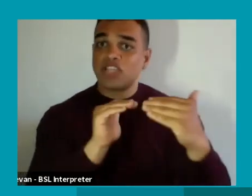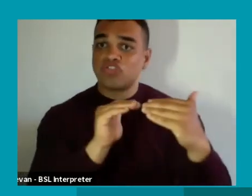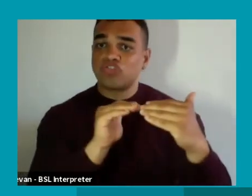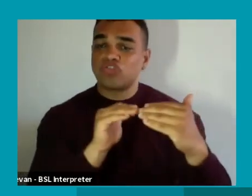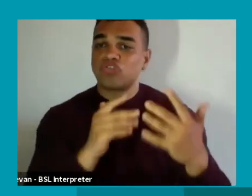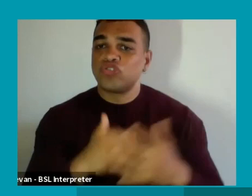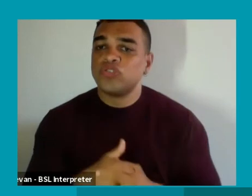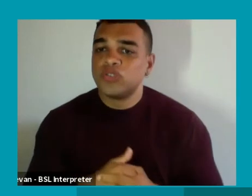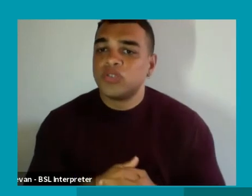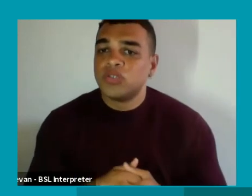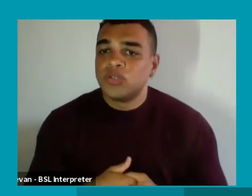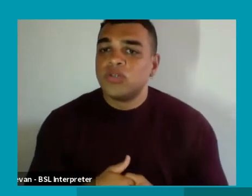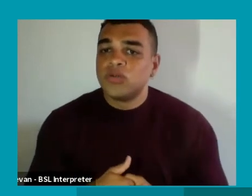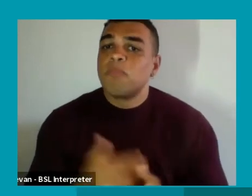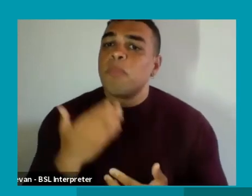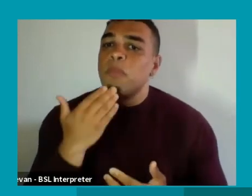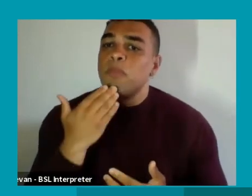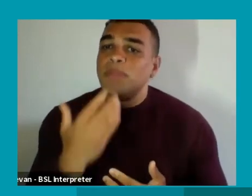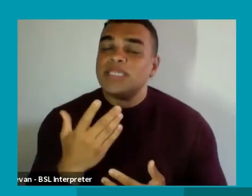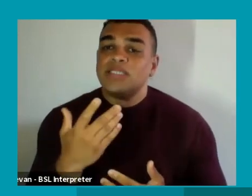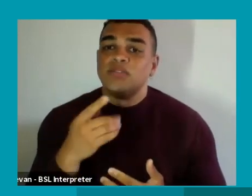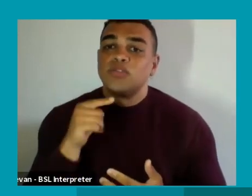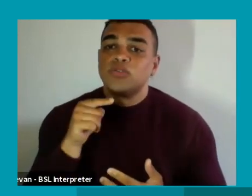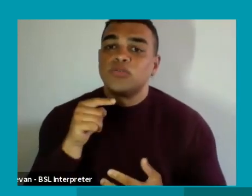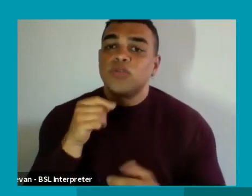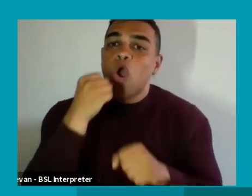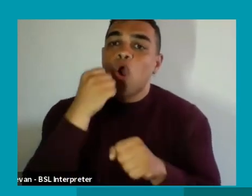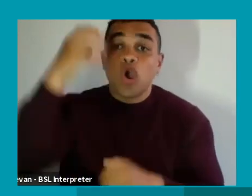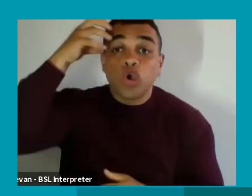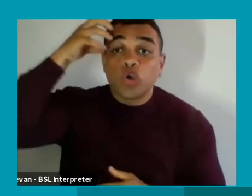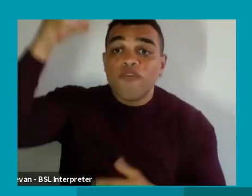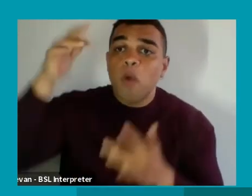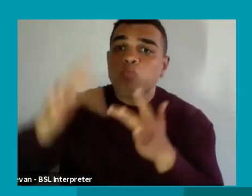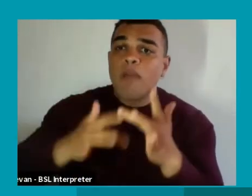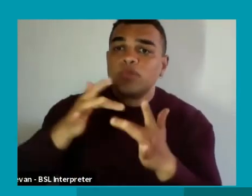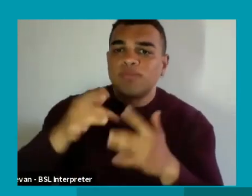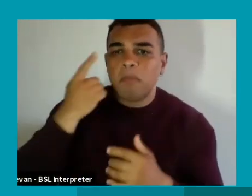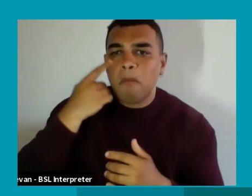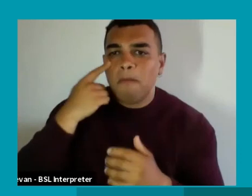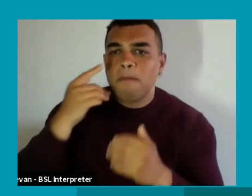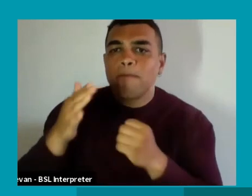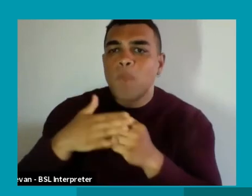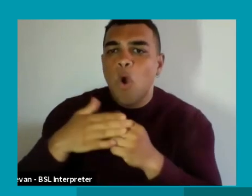But yeah, do you have a look at that .gov website? Because that spreadsheet is there and there's something like 10,000 employers on it.